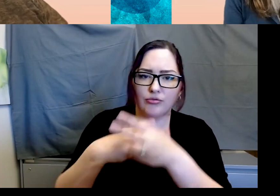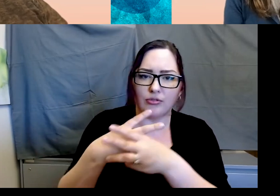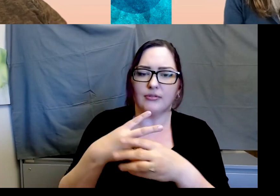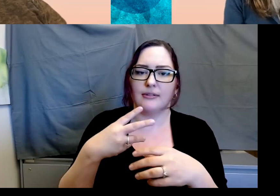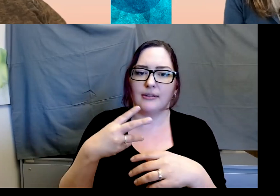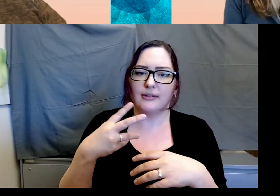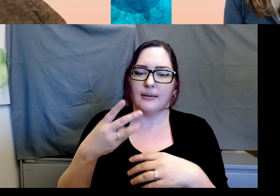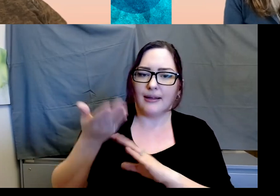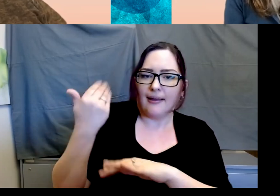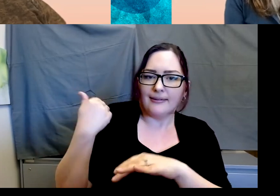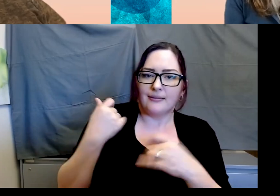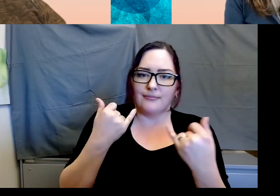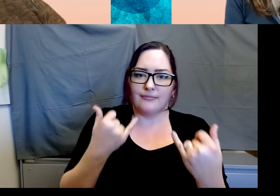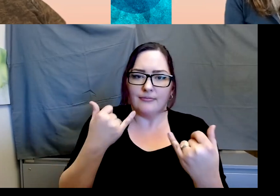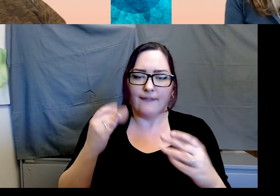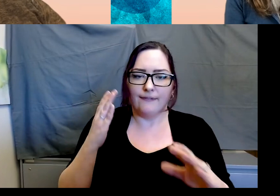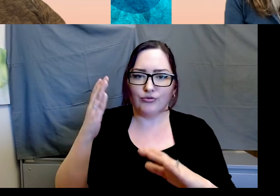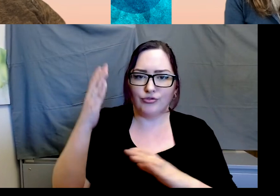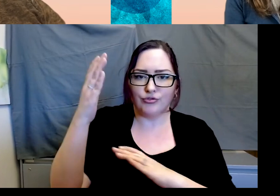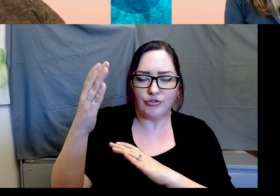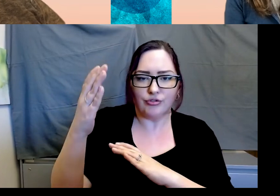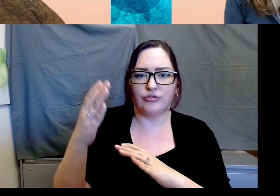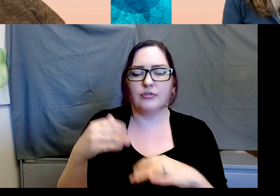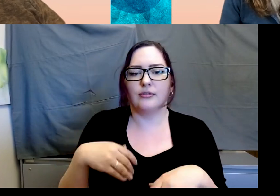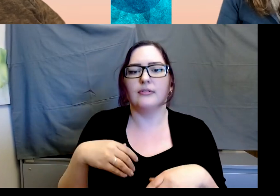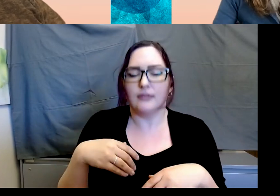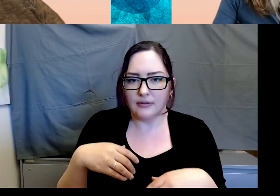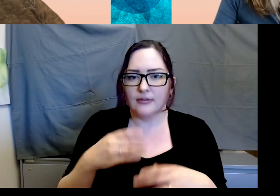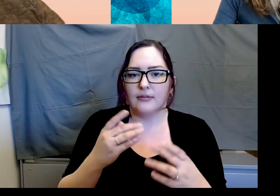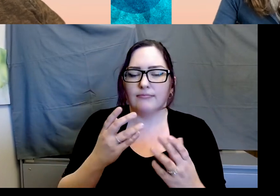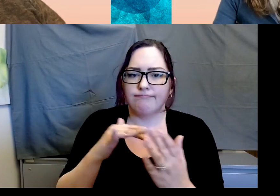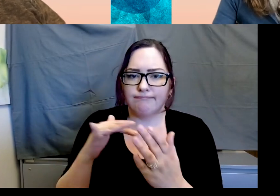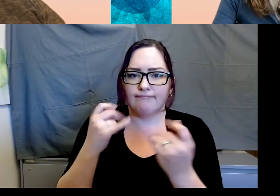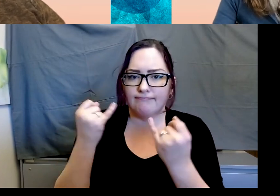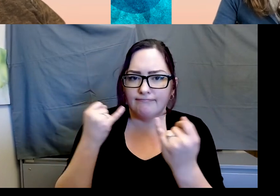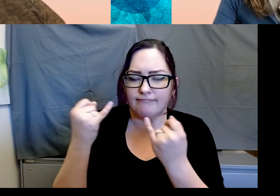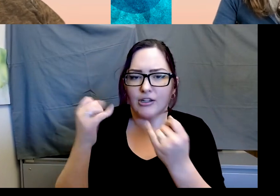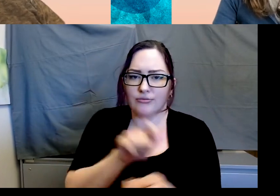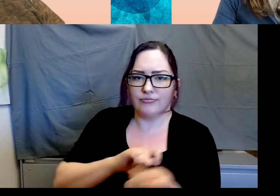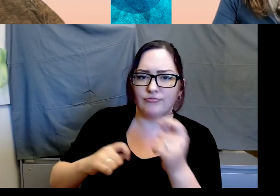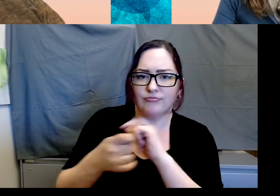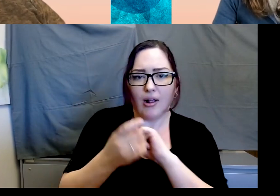and fosters big ideas that will inspire and transform Ohlone and the larger community for the better.